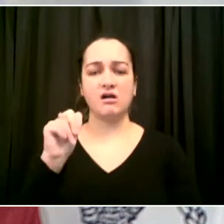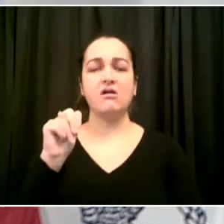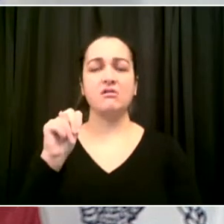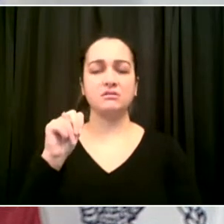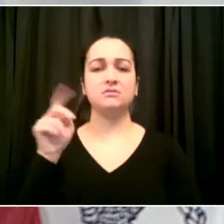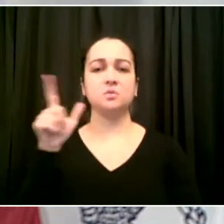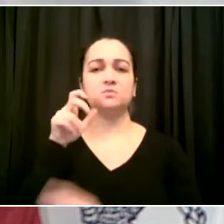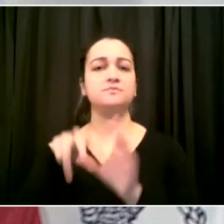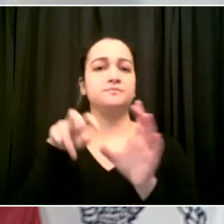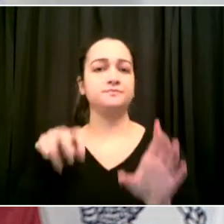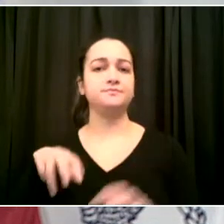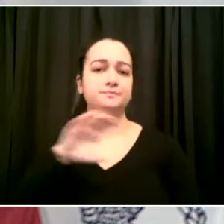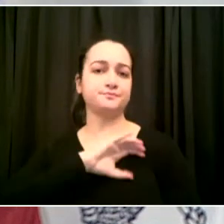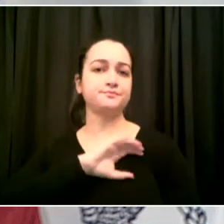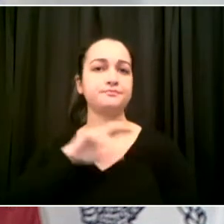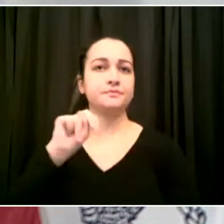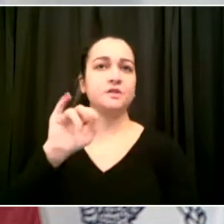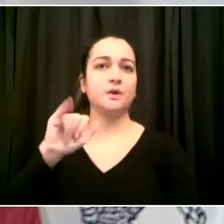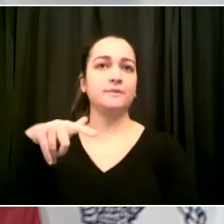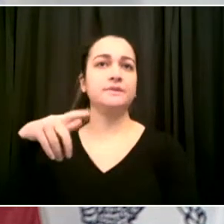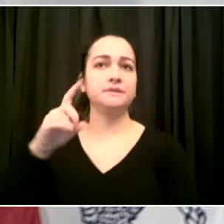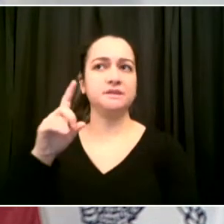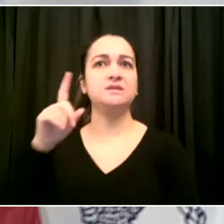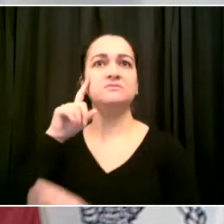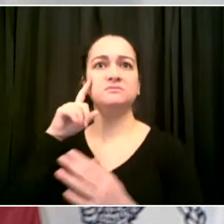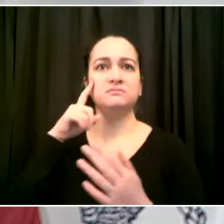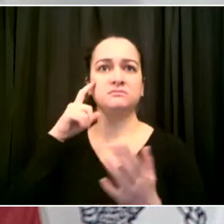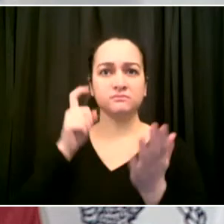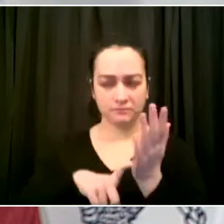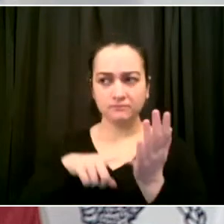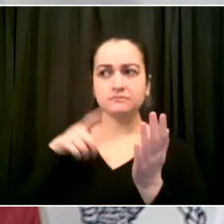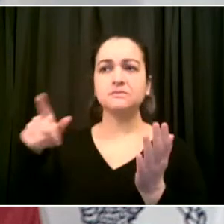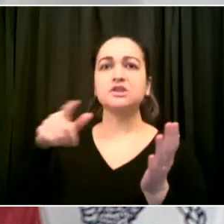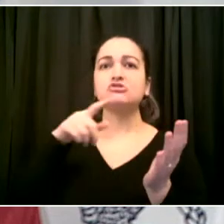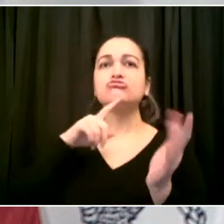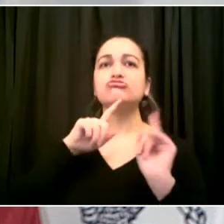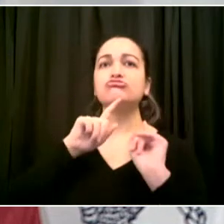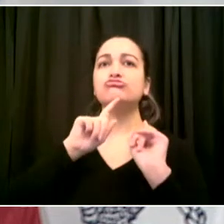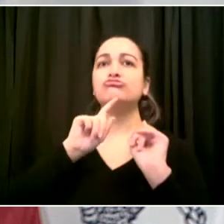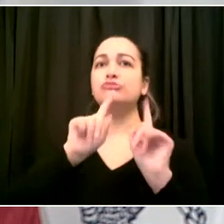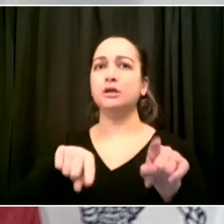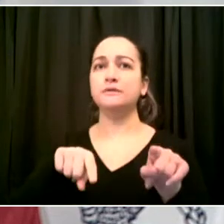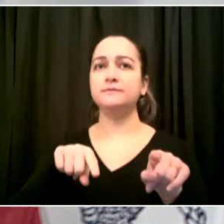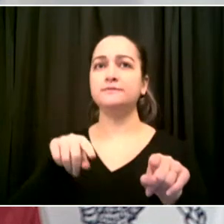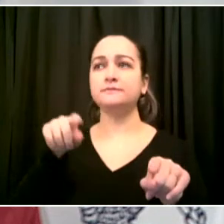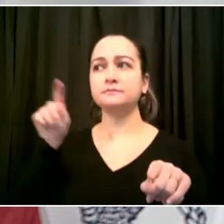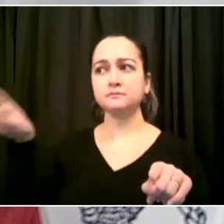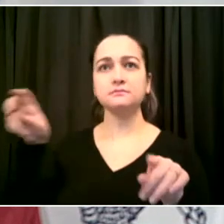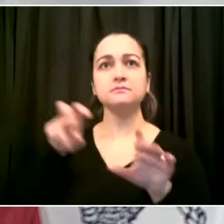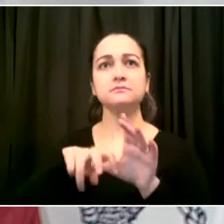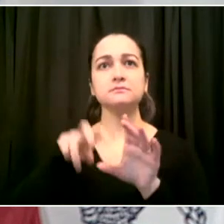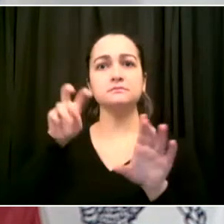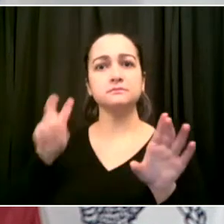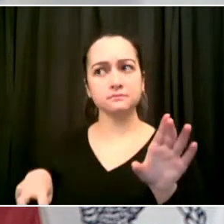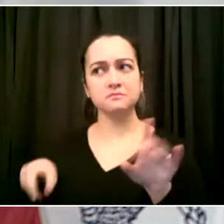LAWSUIT? THERE HAVE BEEN PREORTS THAT HE'S GOING TO